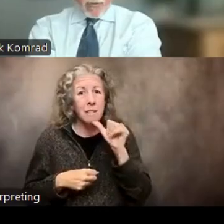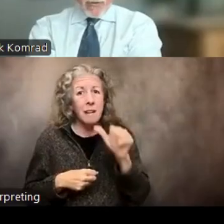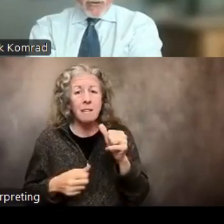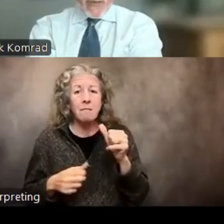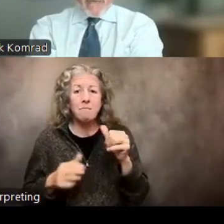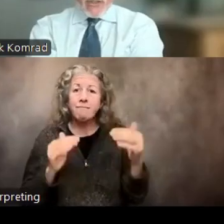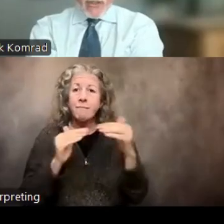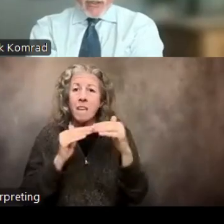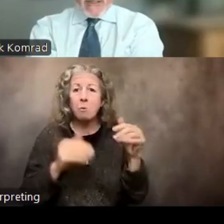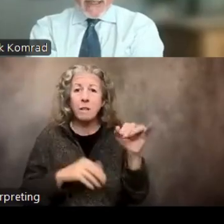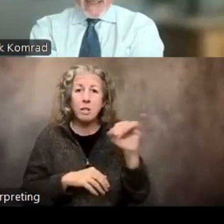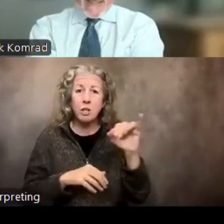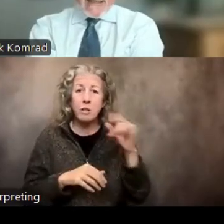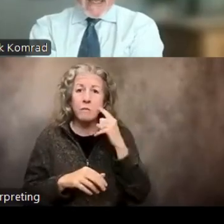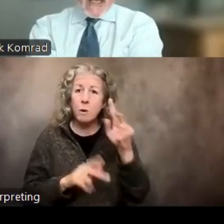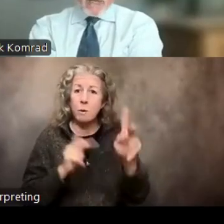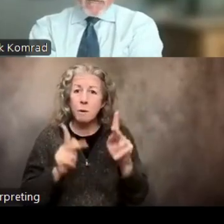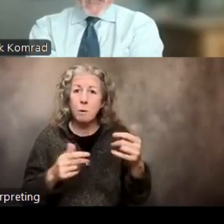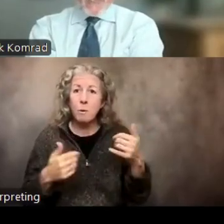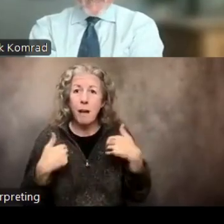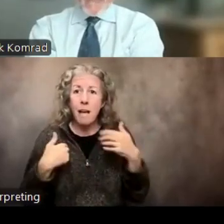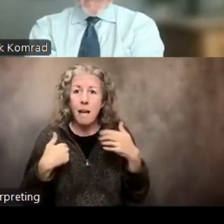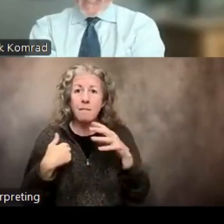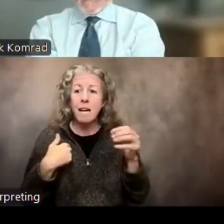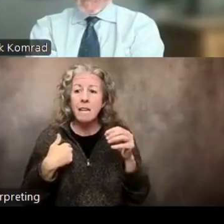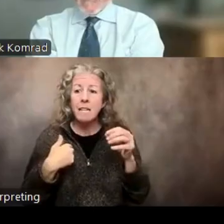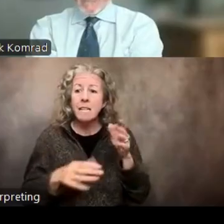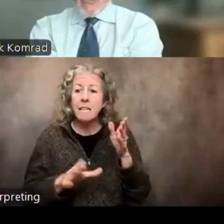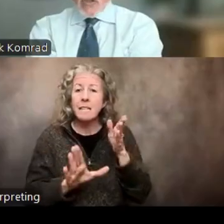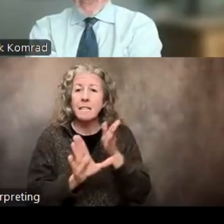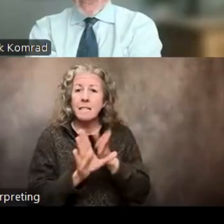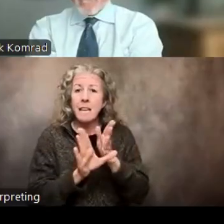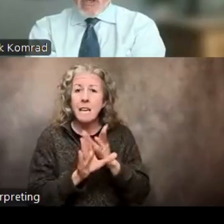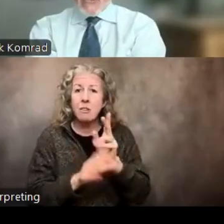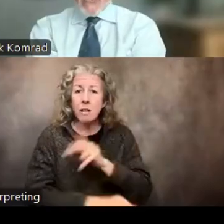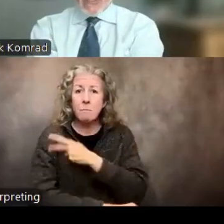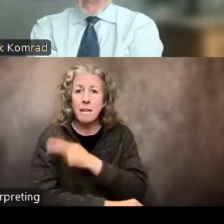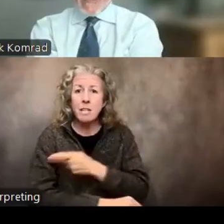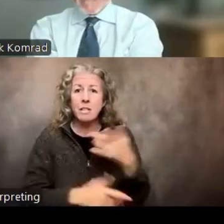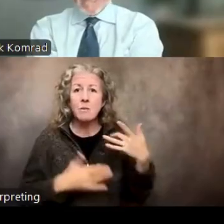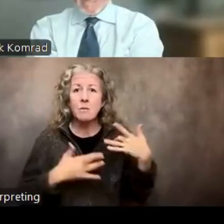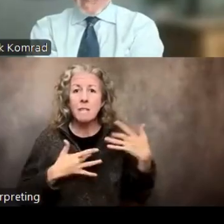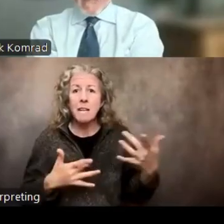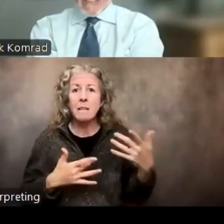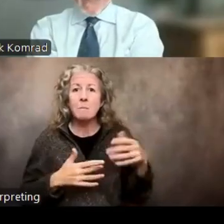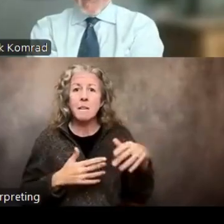who do have insurance, and psychiatric patients are very likely to be socially marginalized in the economic